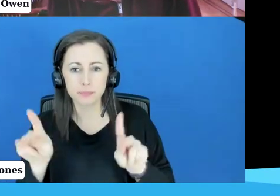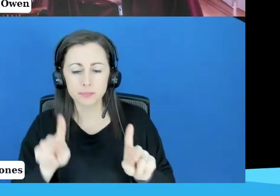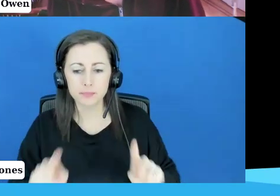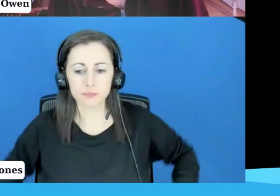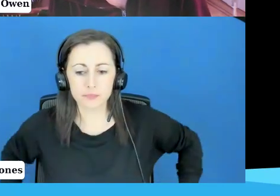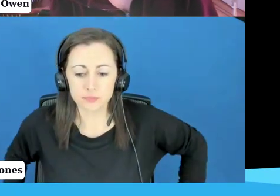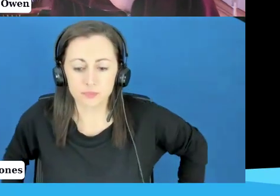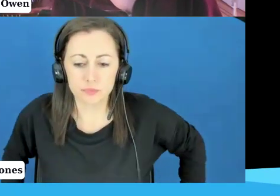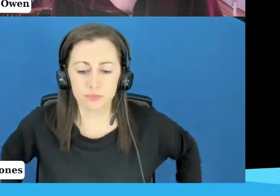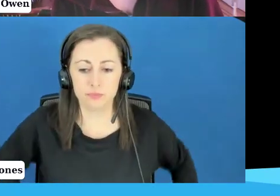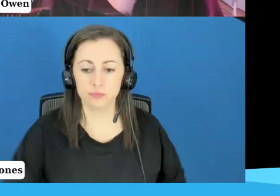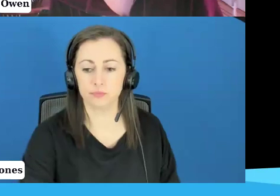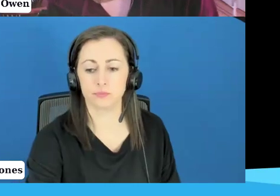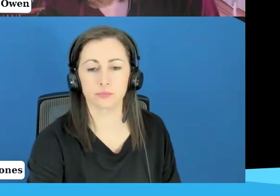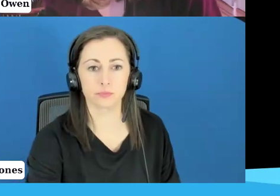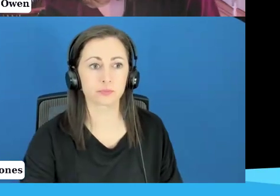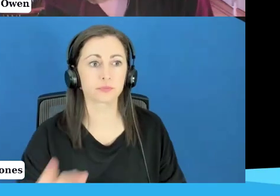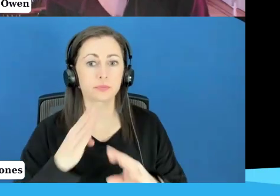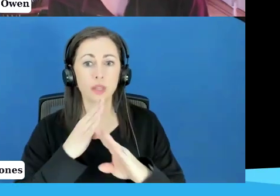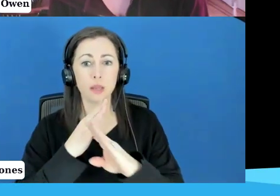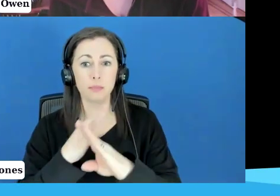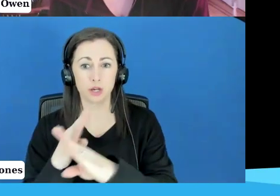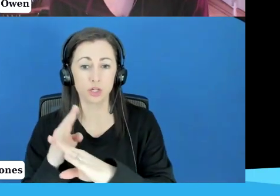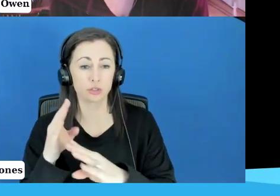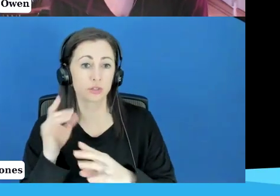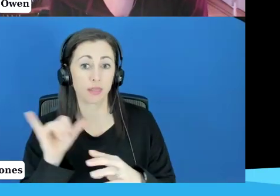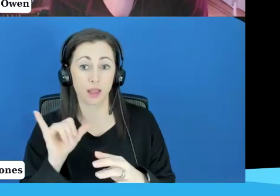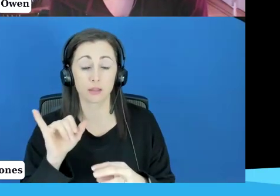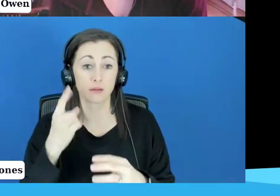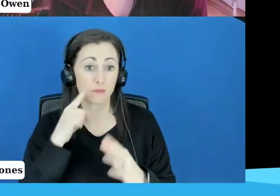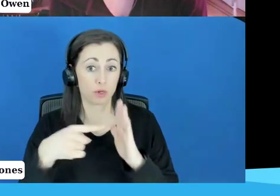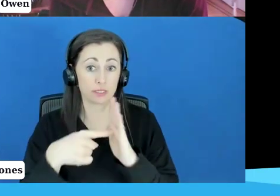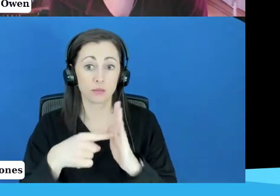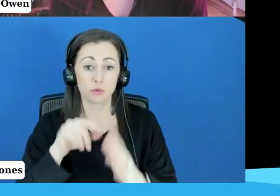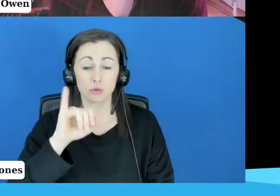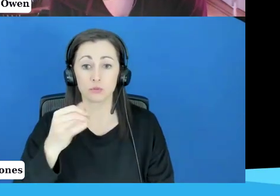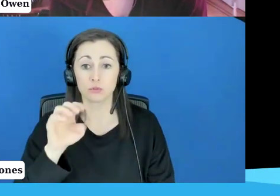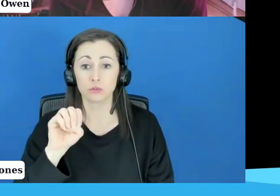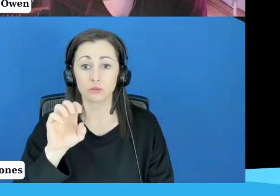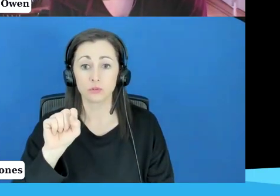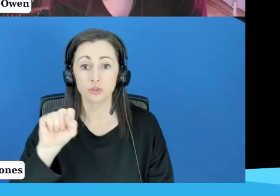Barriers to do with, Jesse, you brought up not having enough finger strength